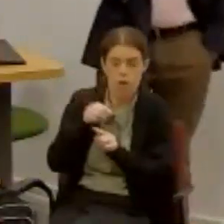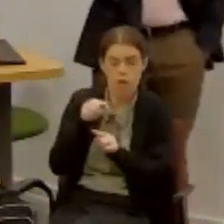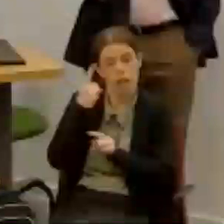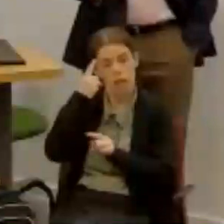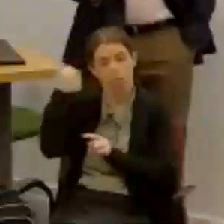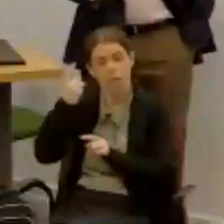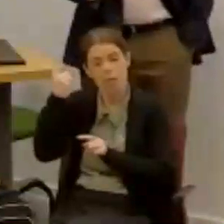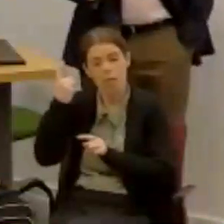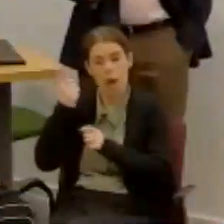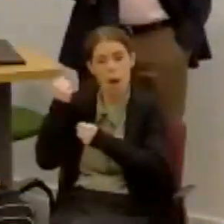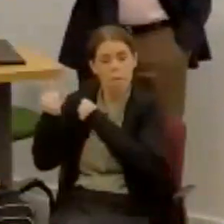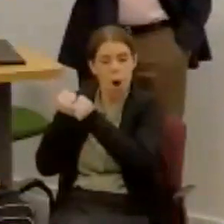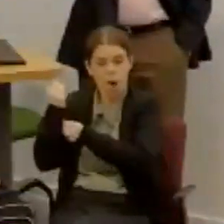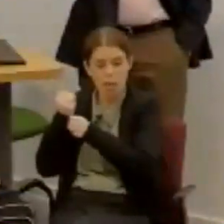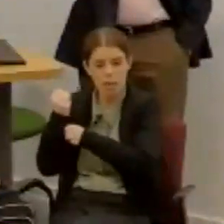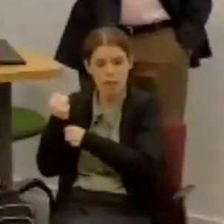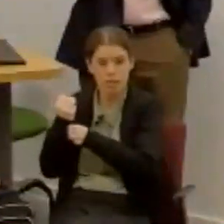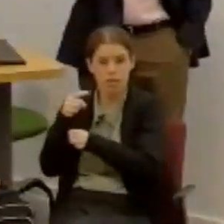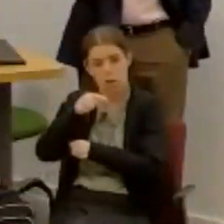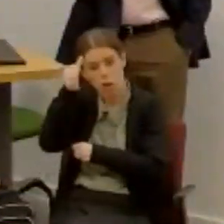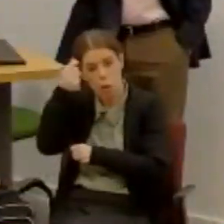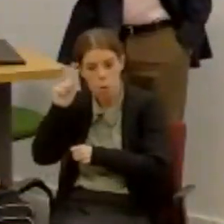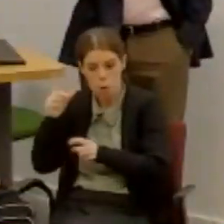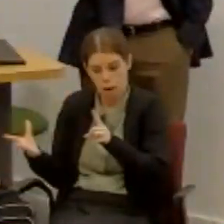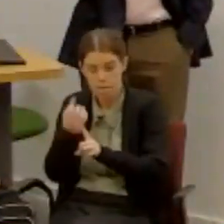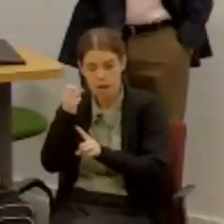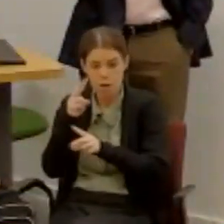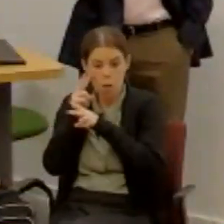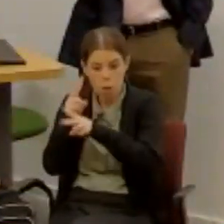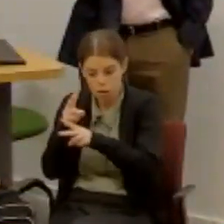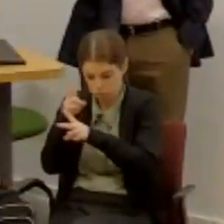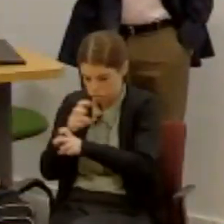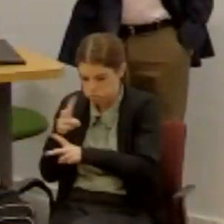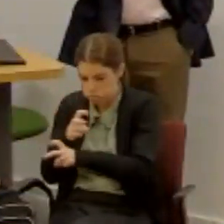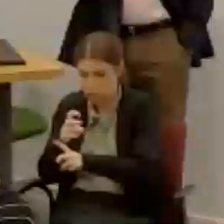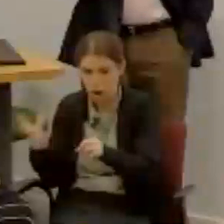If you look if you know what you're looking for, and you look for it, you find it's present